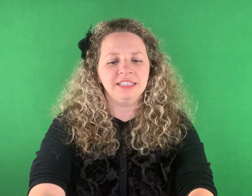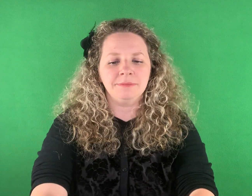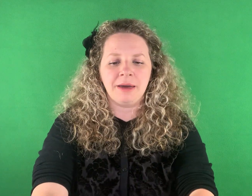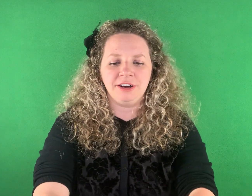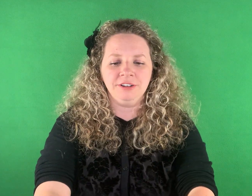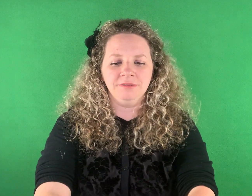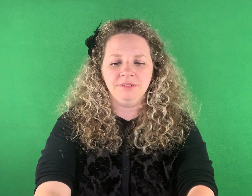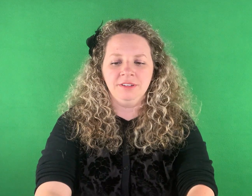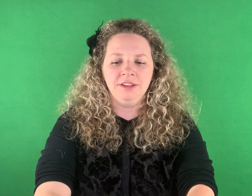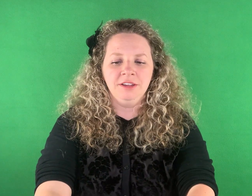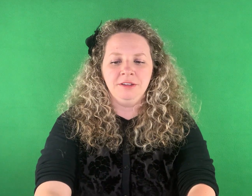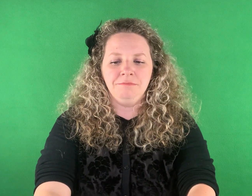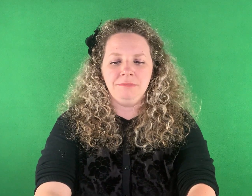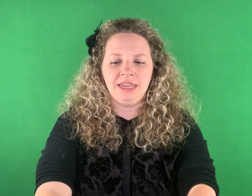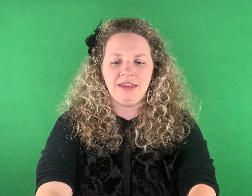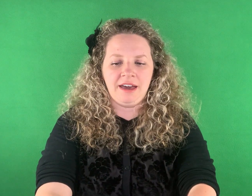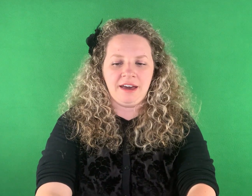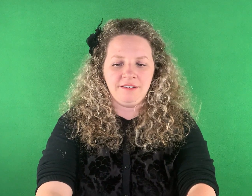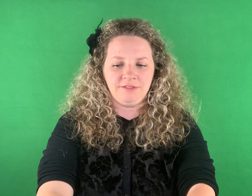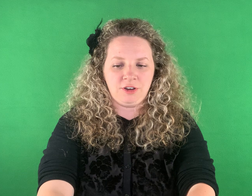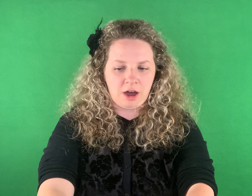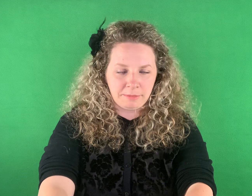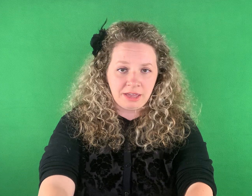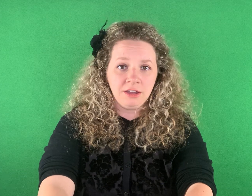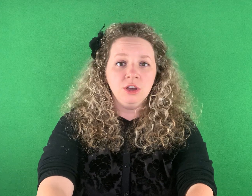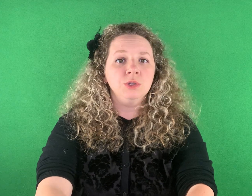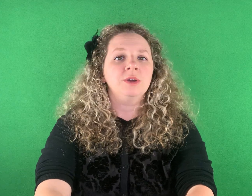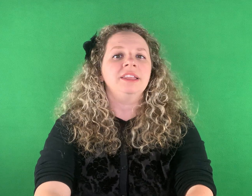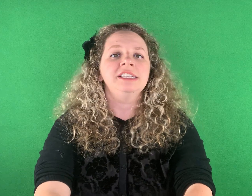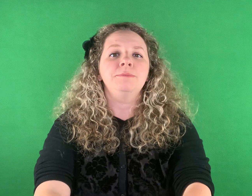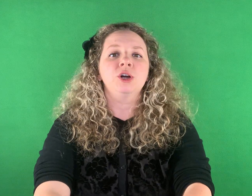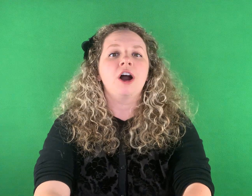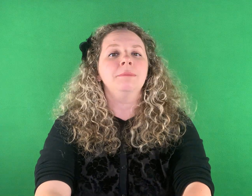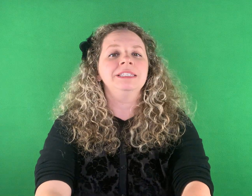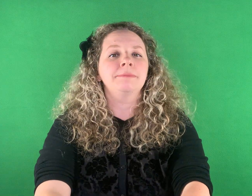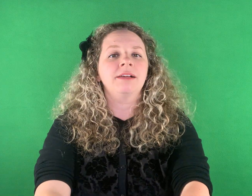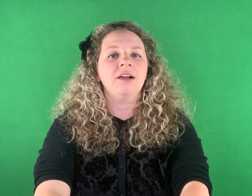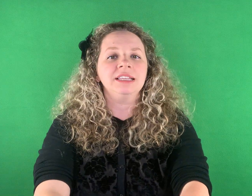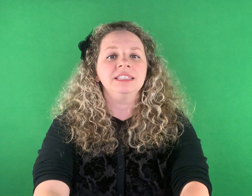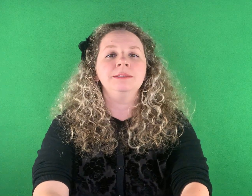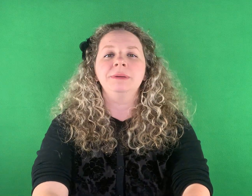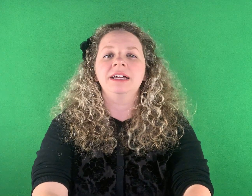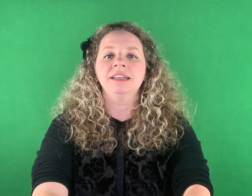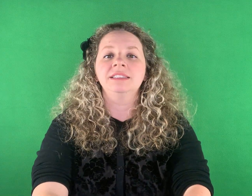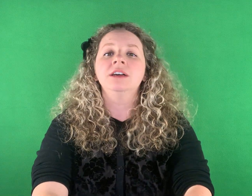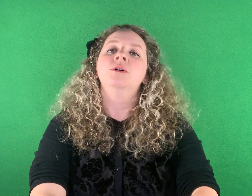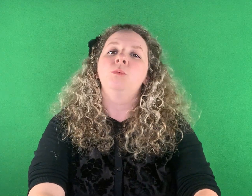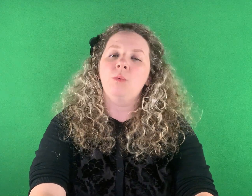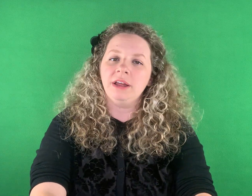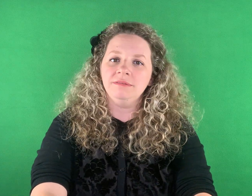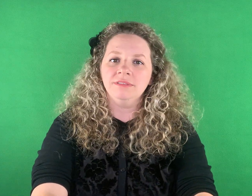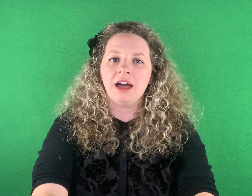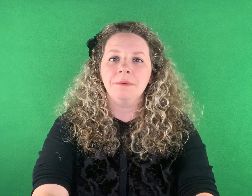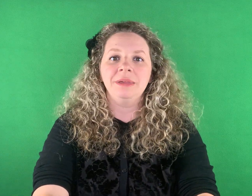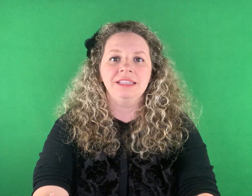DOESN’T MATTER ME HAVE I like to put commas in my gloss because it helps